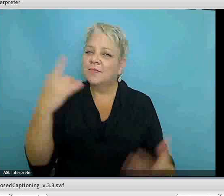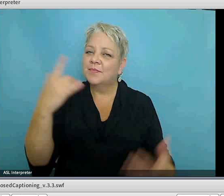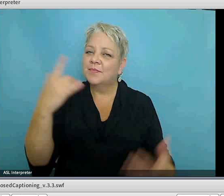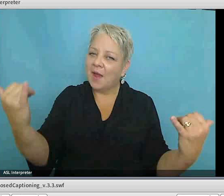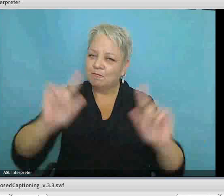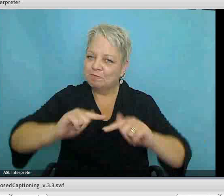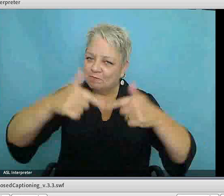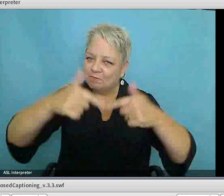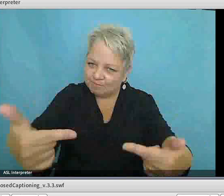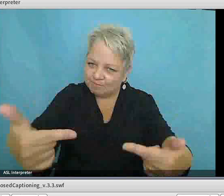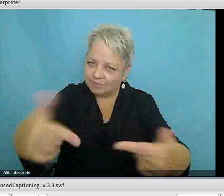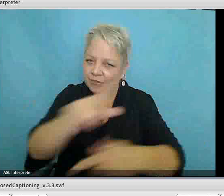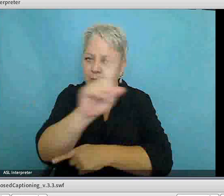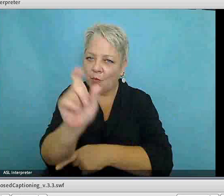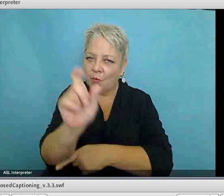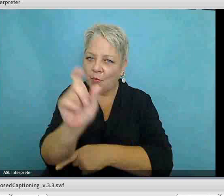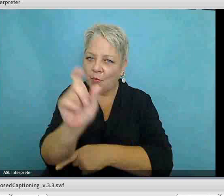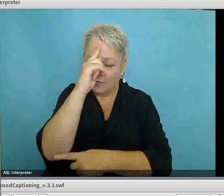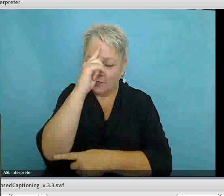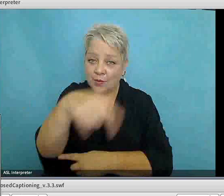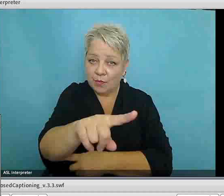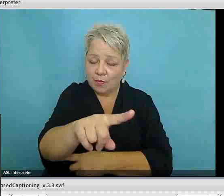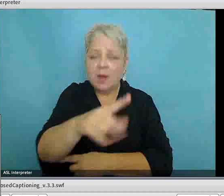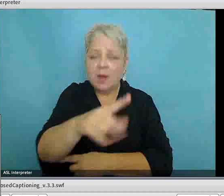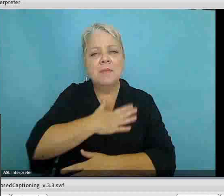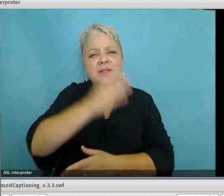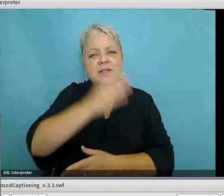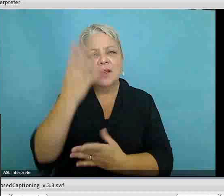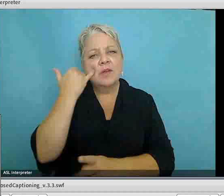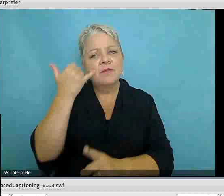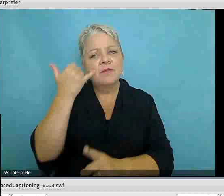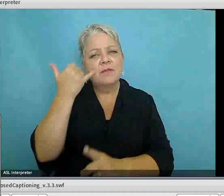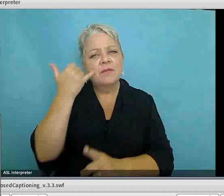Please let us know if you have ever been involved in a person-centered care team.